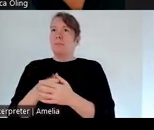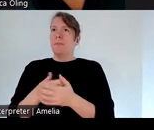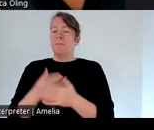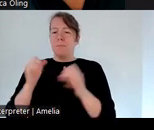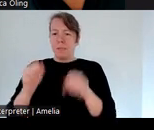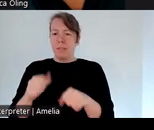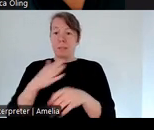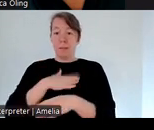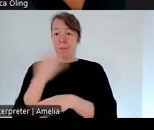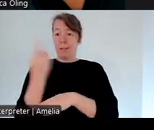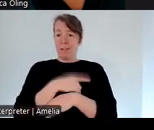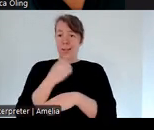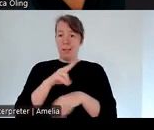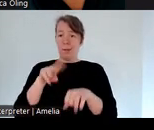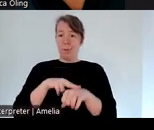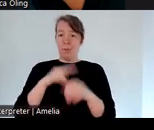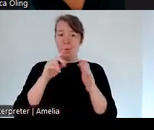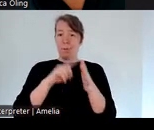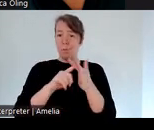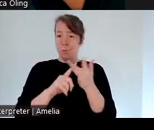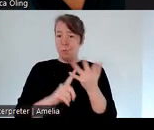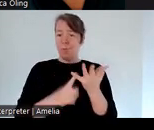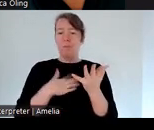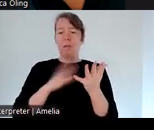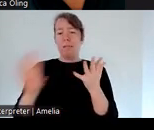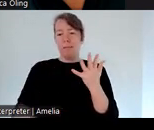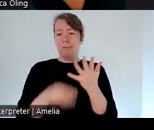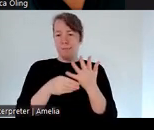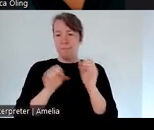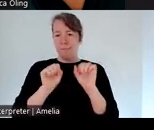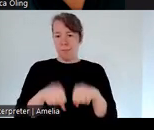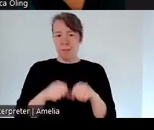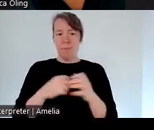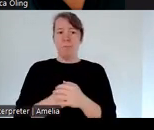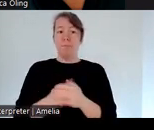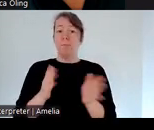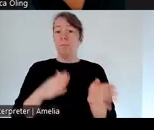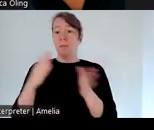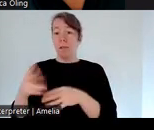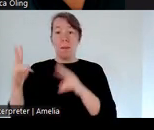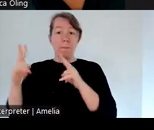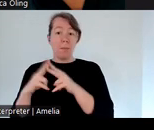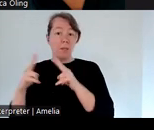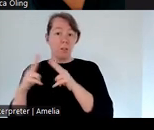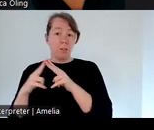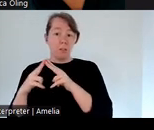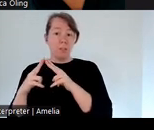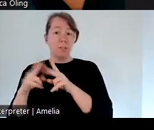And we wanted to offer paired testing to start with. So, everyone worked in pairs when they were initially doing their testing.